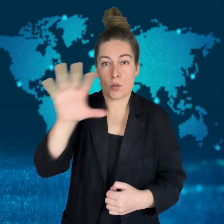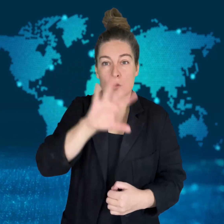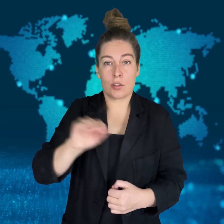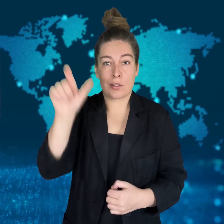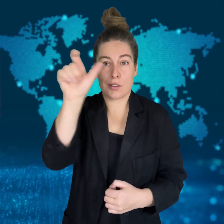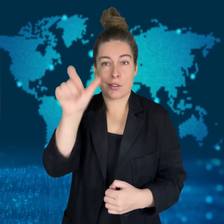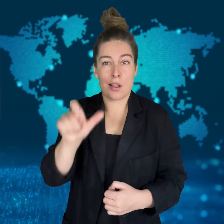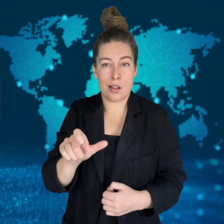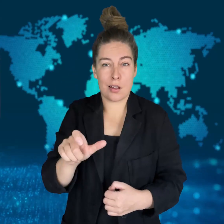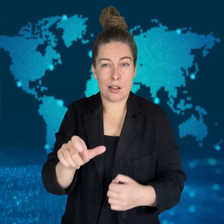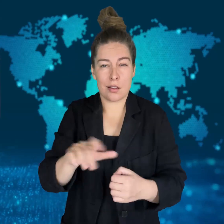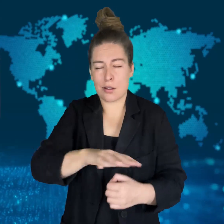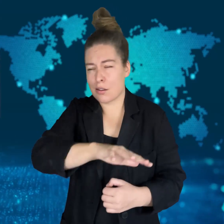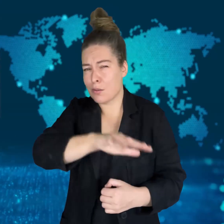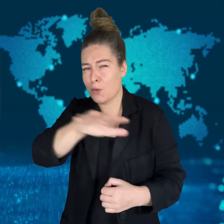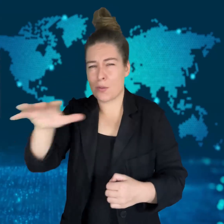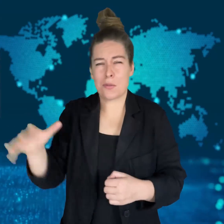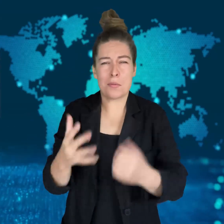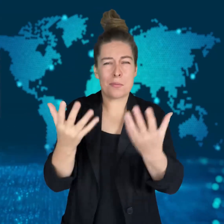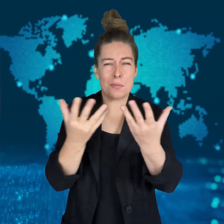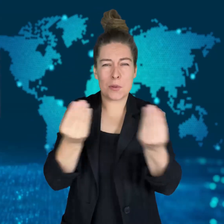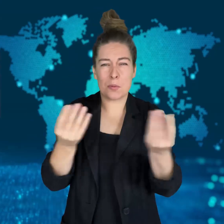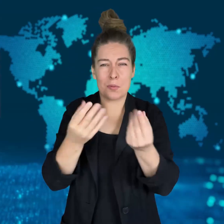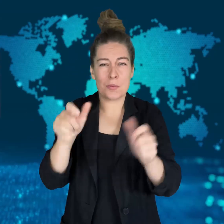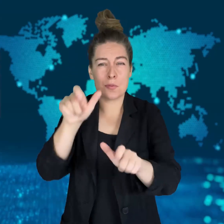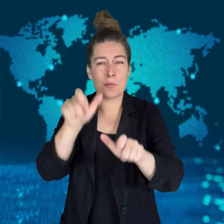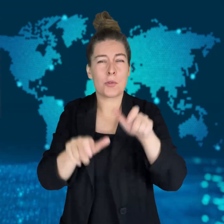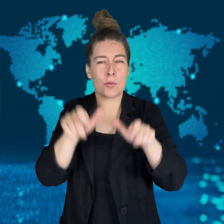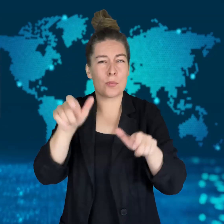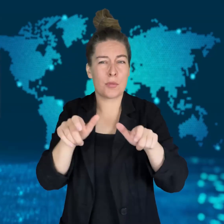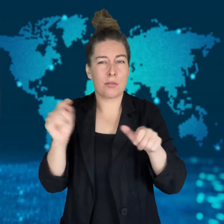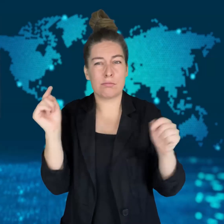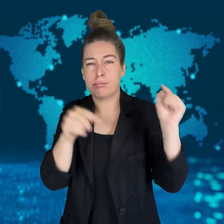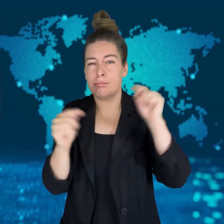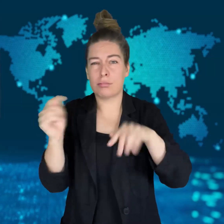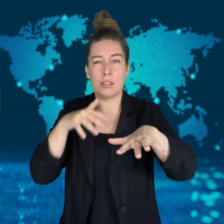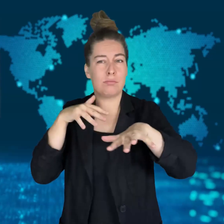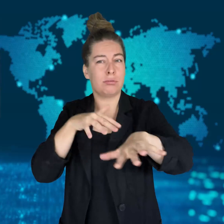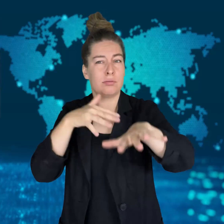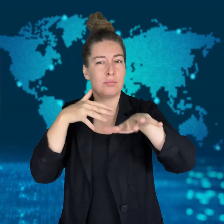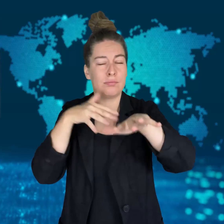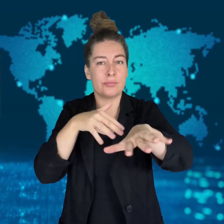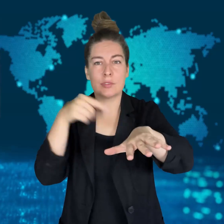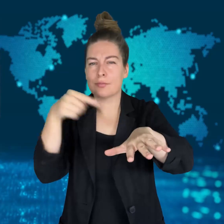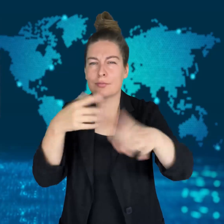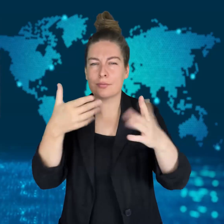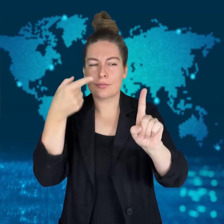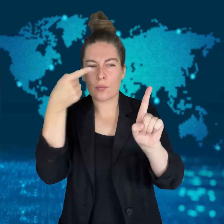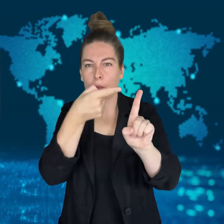[MONIKA]: In Italy, huge crowds have gathered at rallies